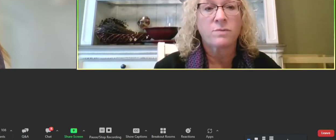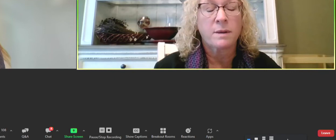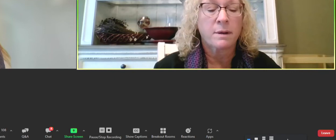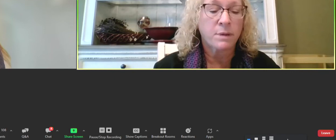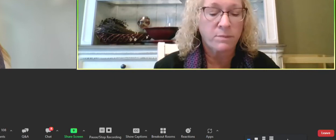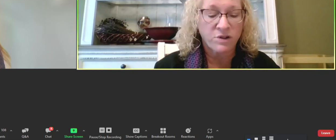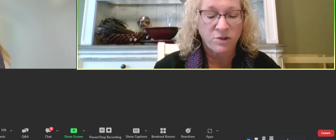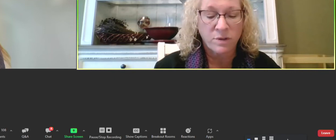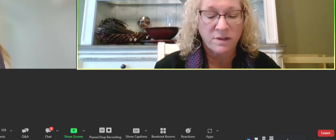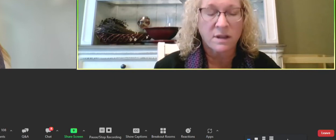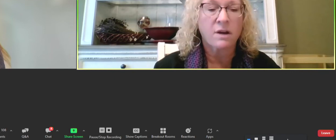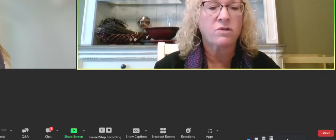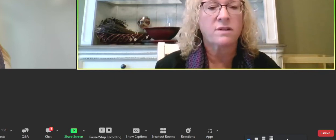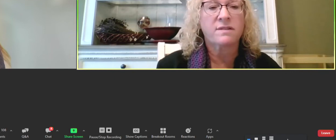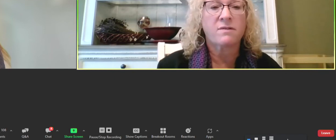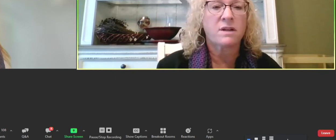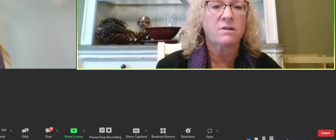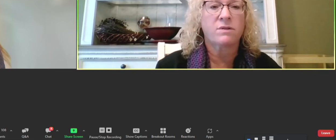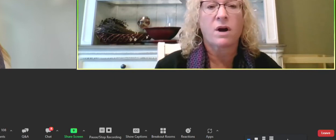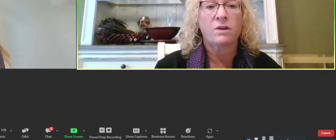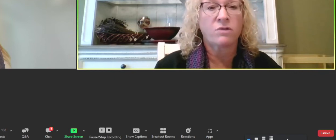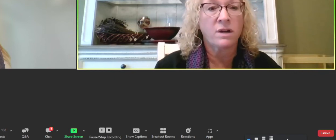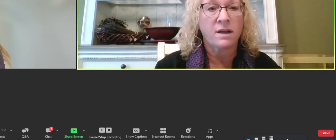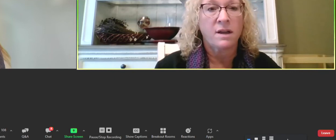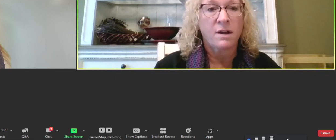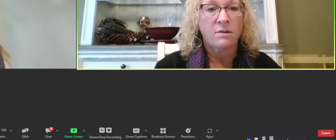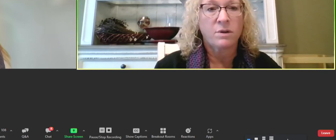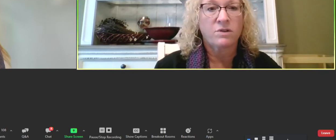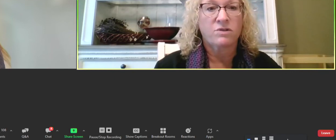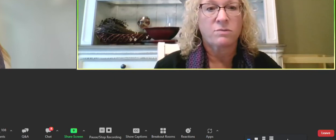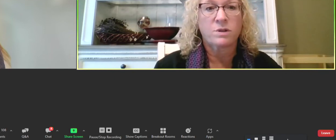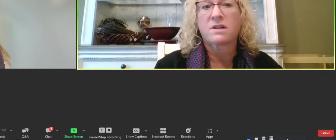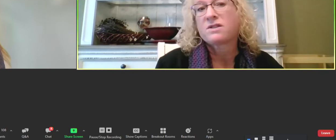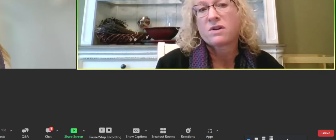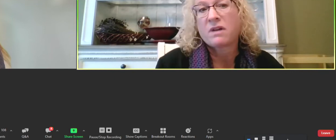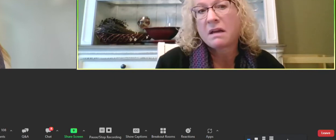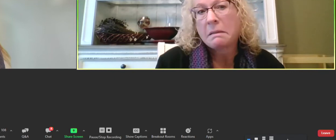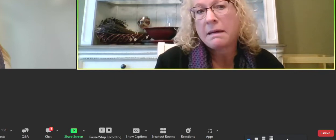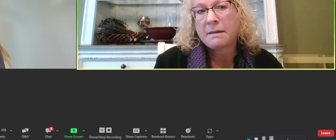My blood pressure was still 170 over 100, which was concerning.